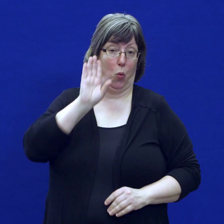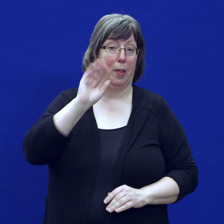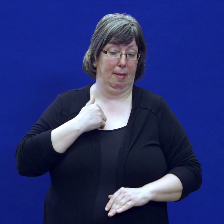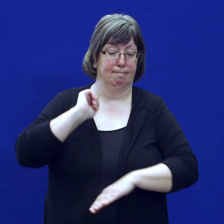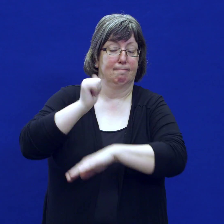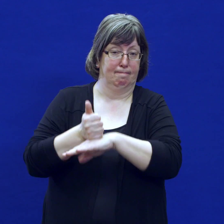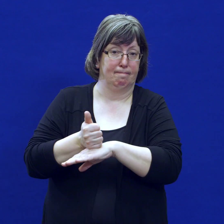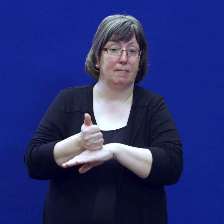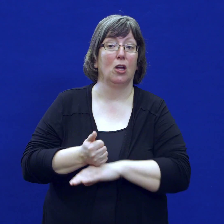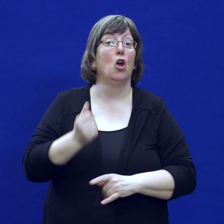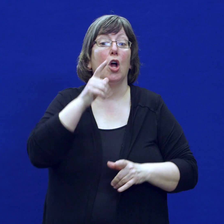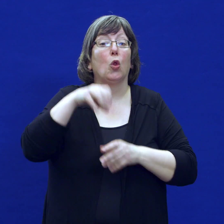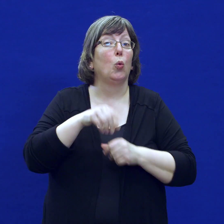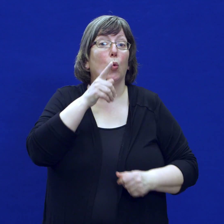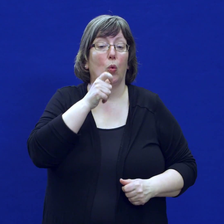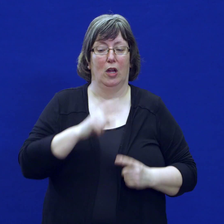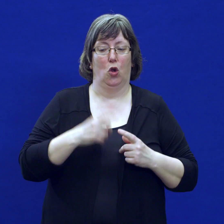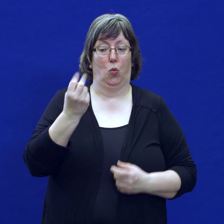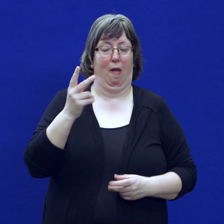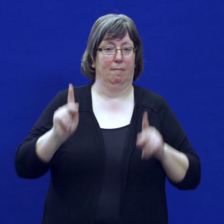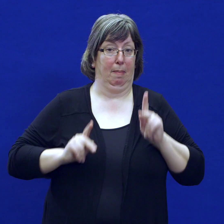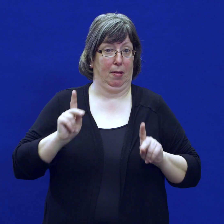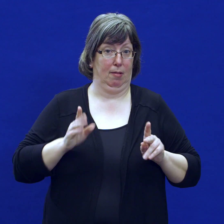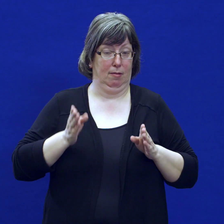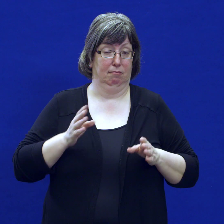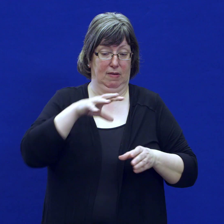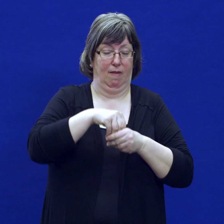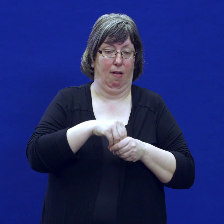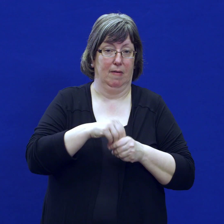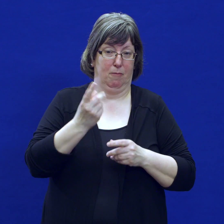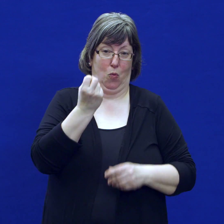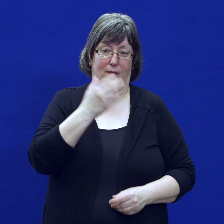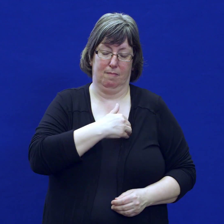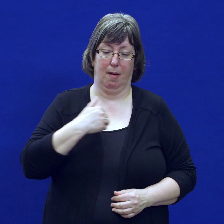consisting of 12 members appointed by the Governor